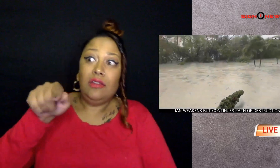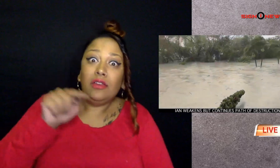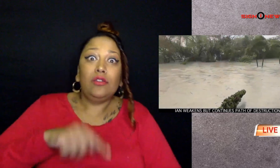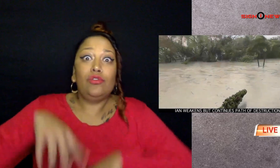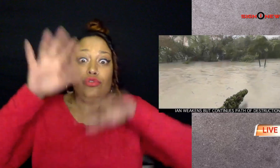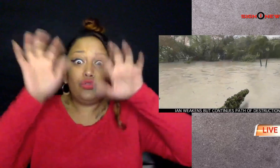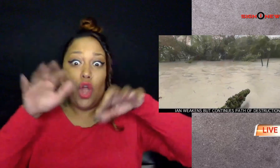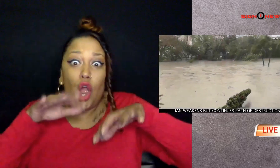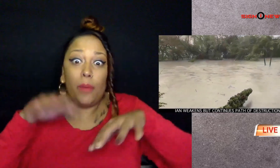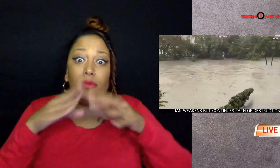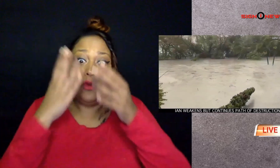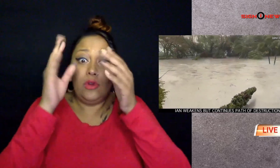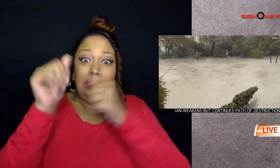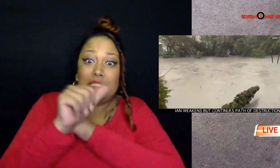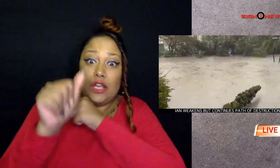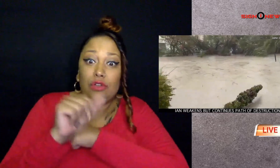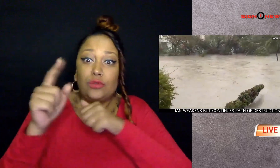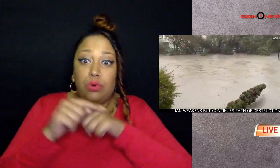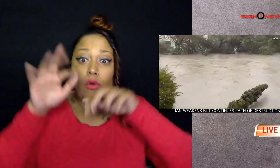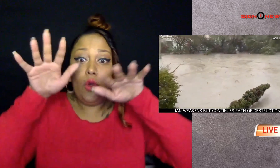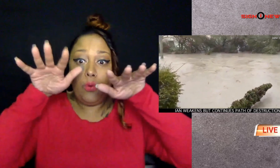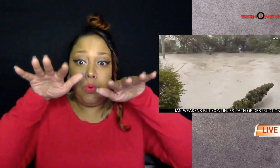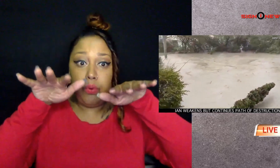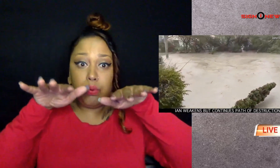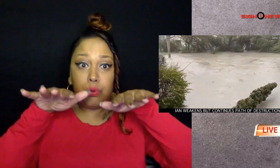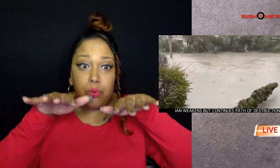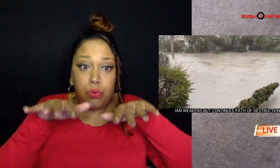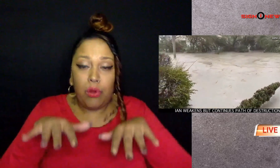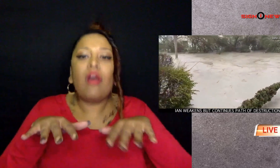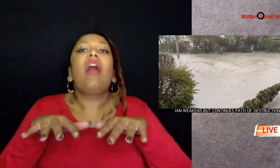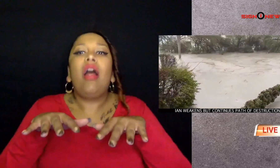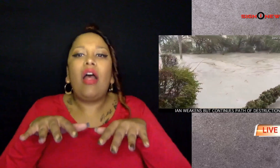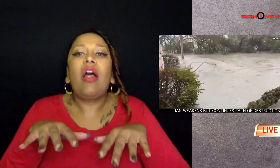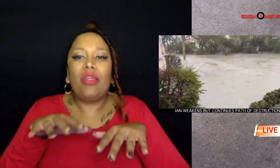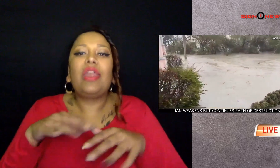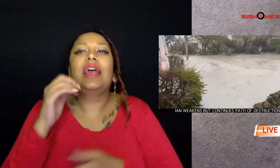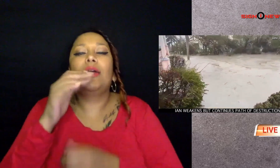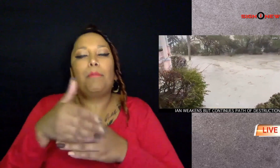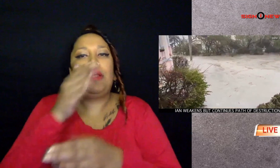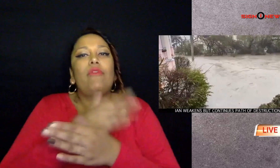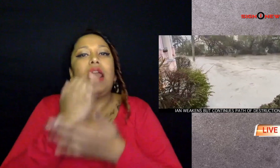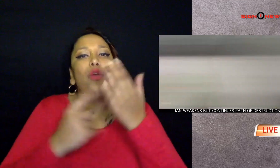until the storm danger subsides before anyone can come rescue them